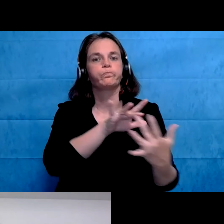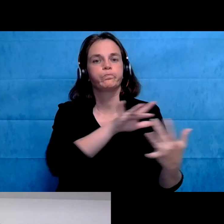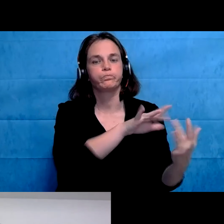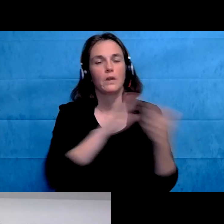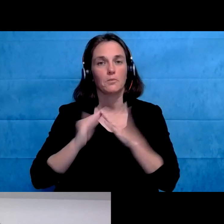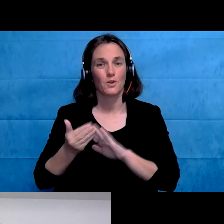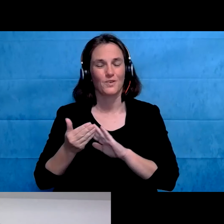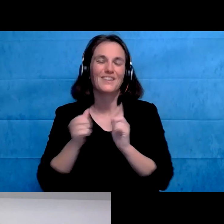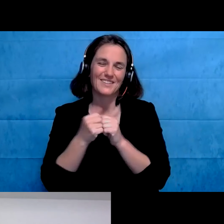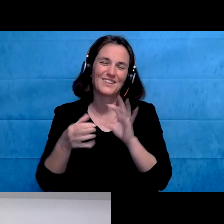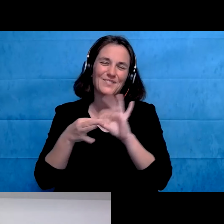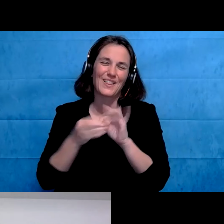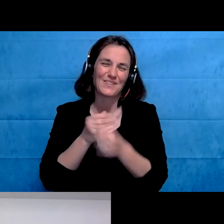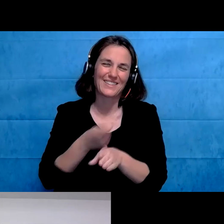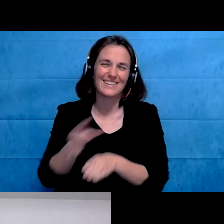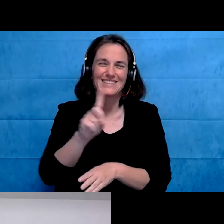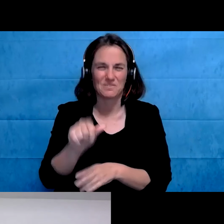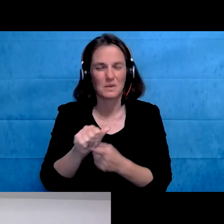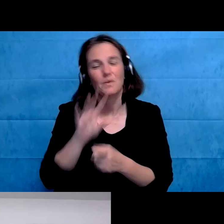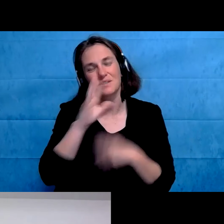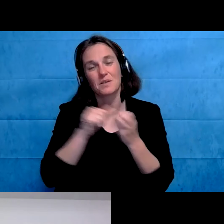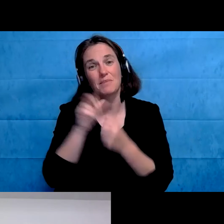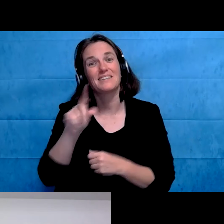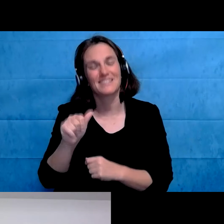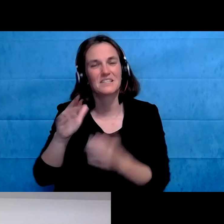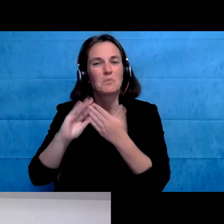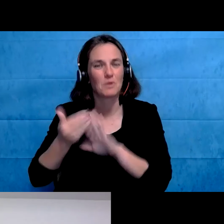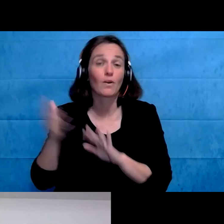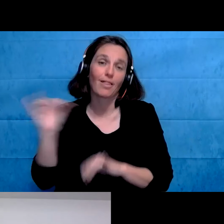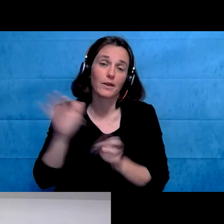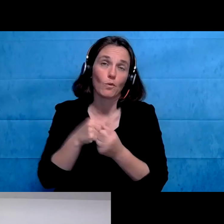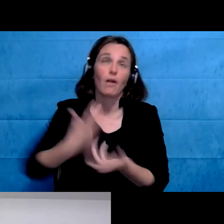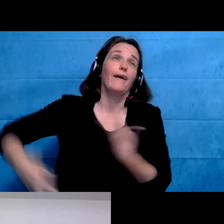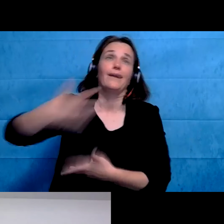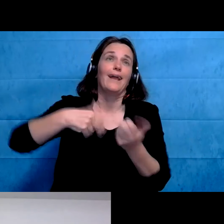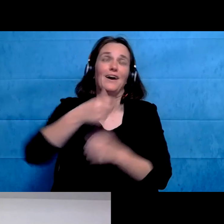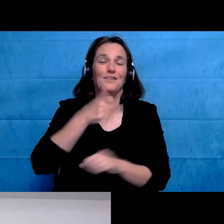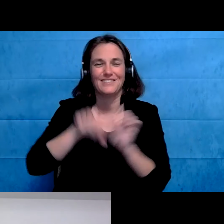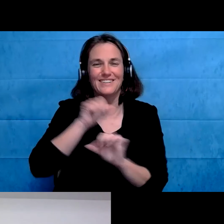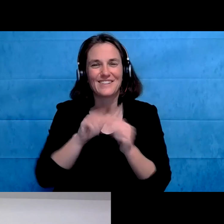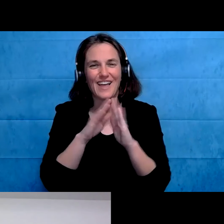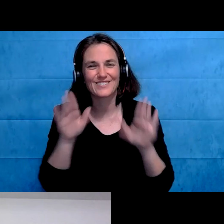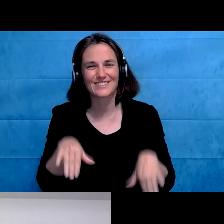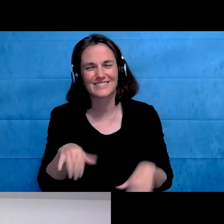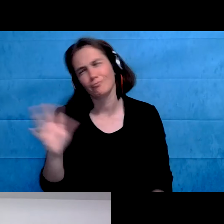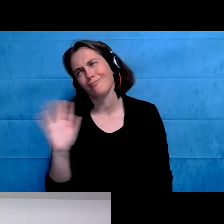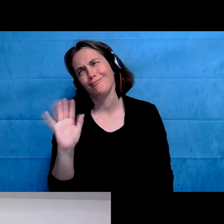we often talk about the disability community as though we're all hanging out at each other's houses. It's not necessarily the case,